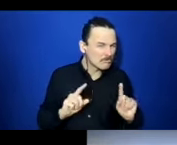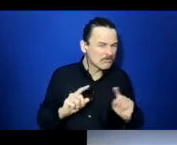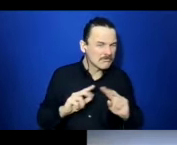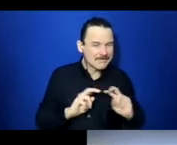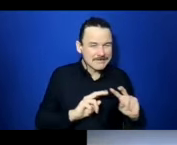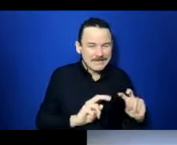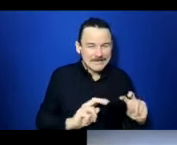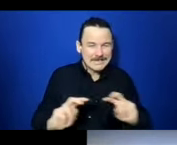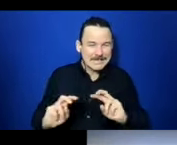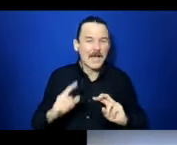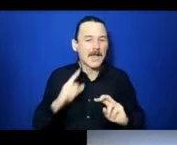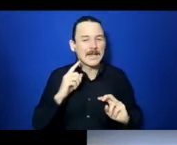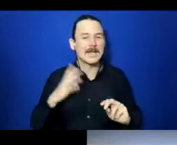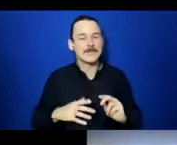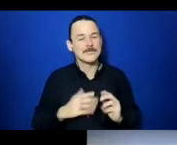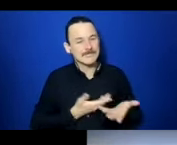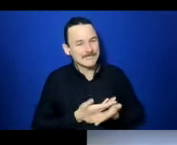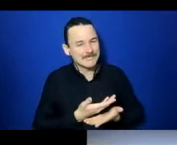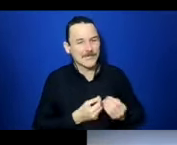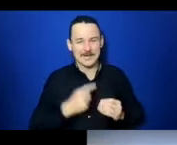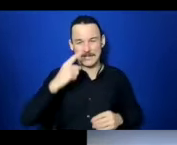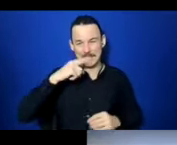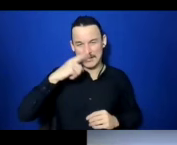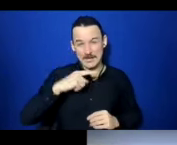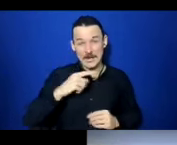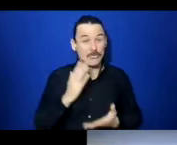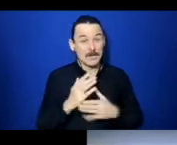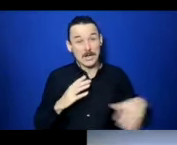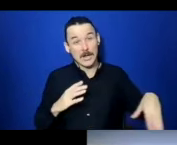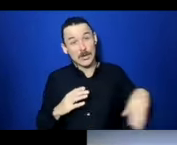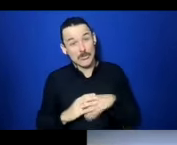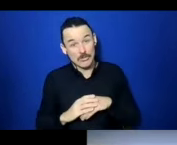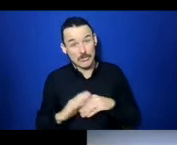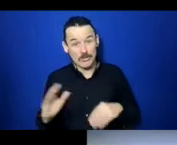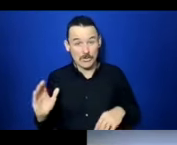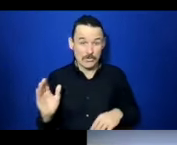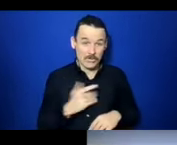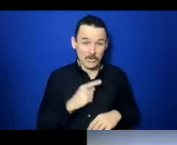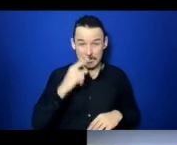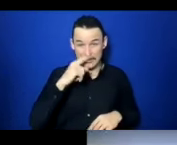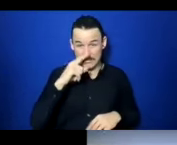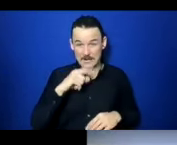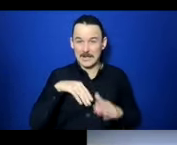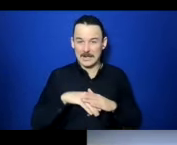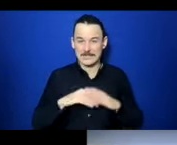to that including everyone in the conversation and that's not to say as an entrepreneur you don't